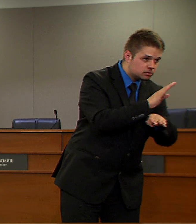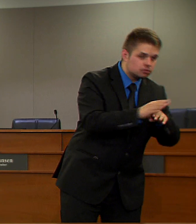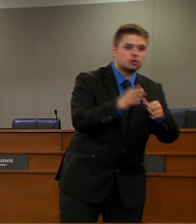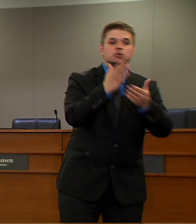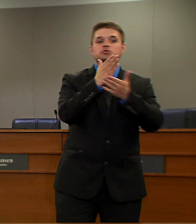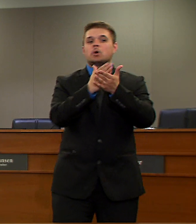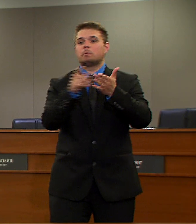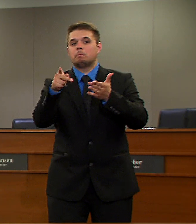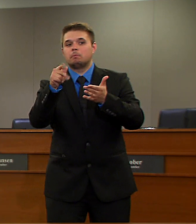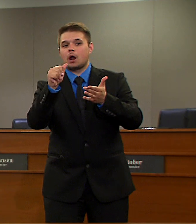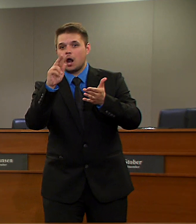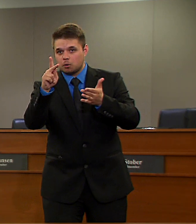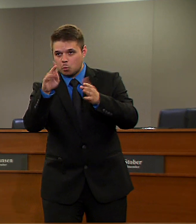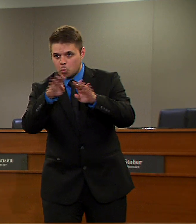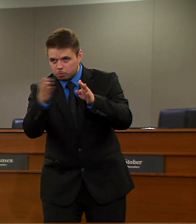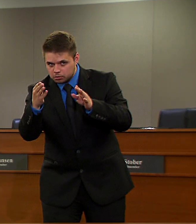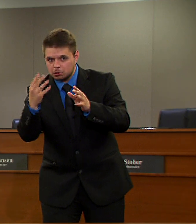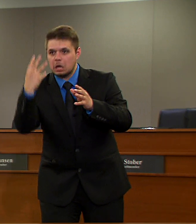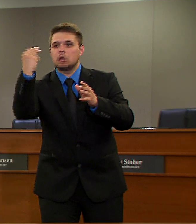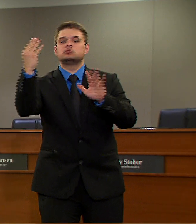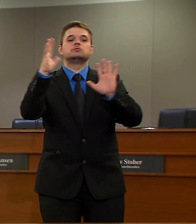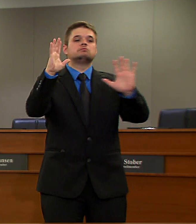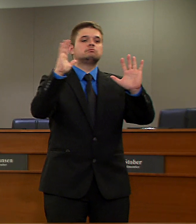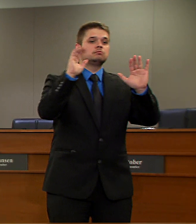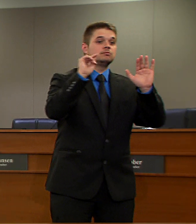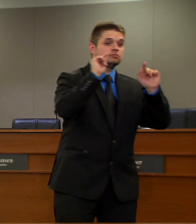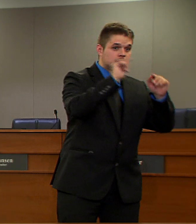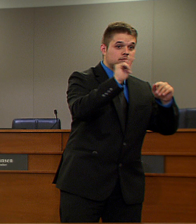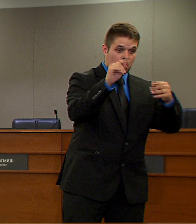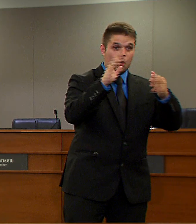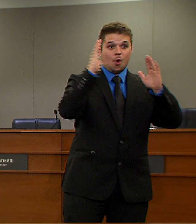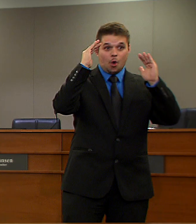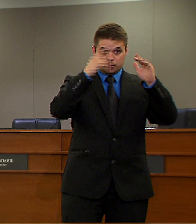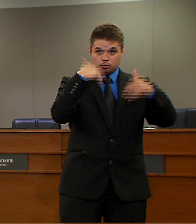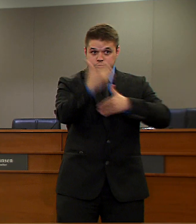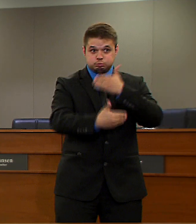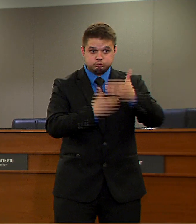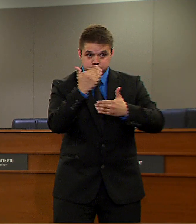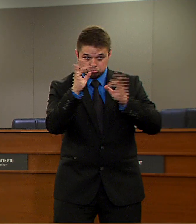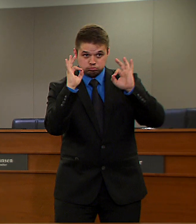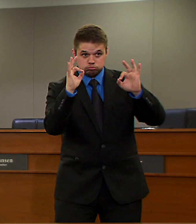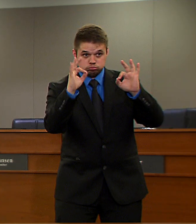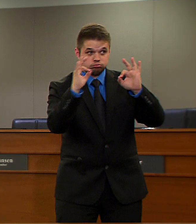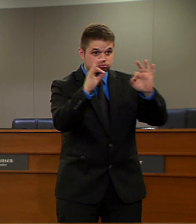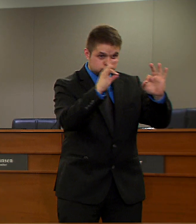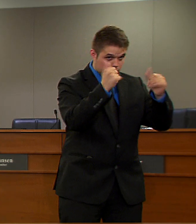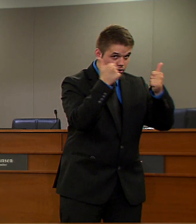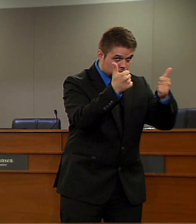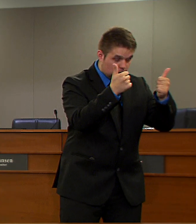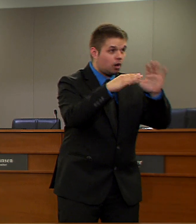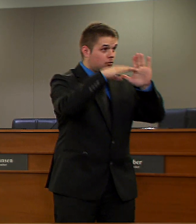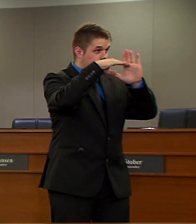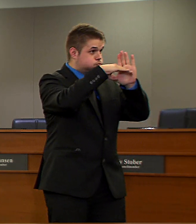And we're looking forward to Phase 2 starting June 1--if everything is safe to do so.